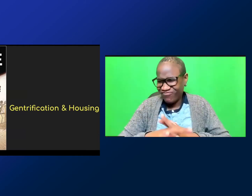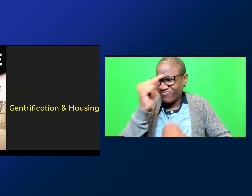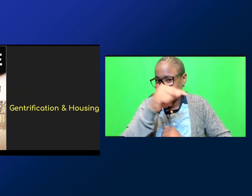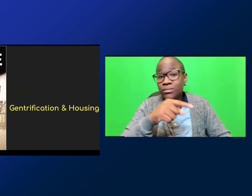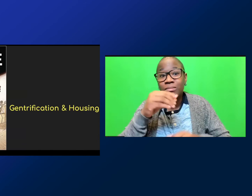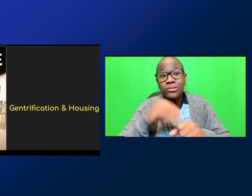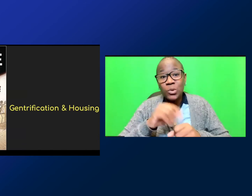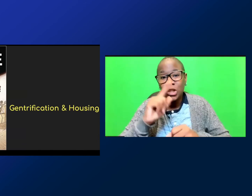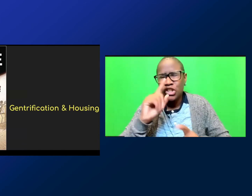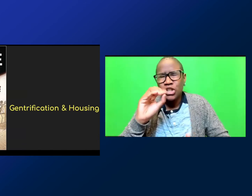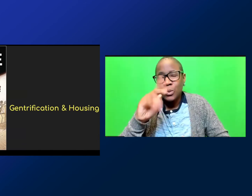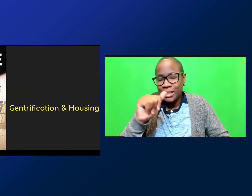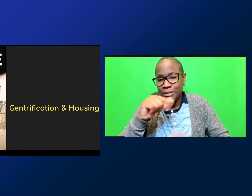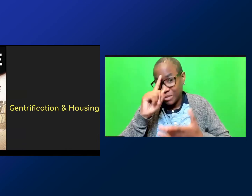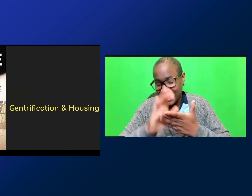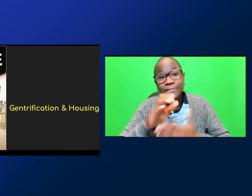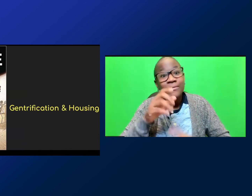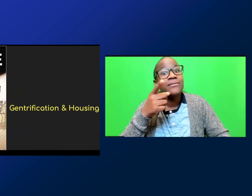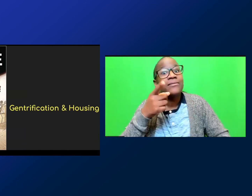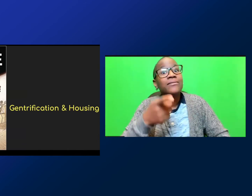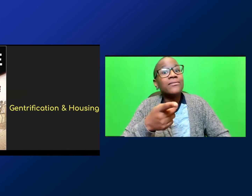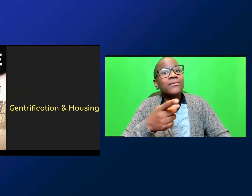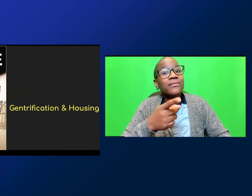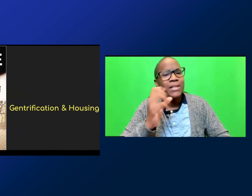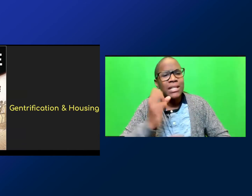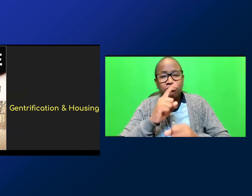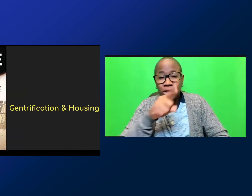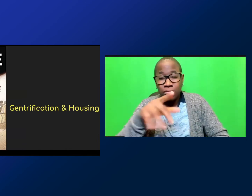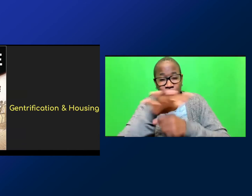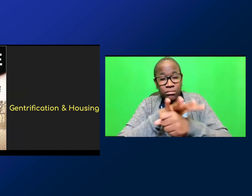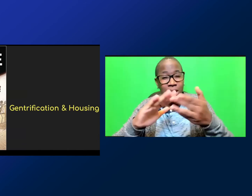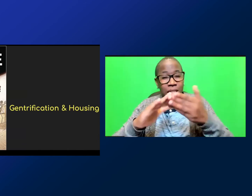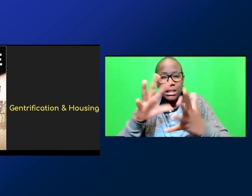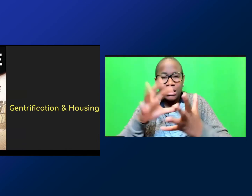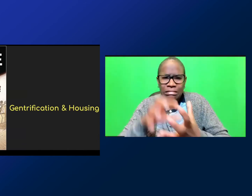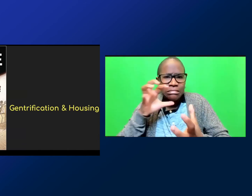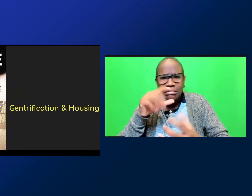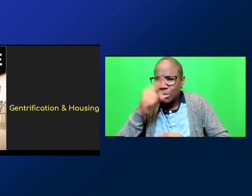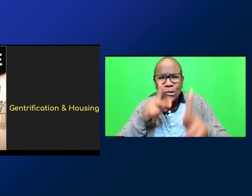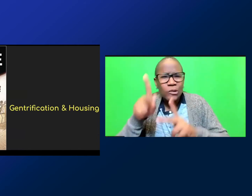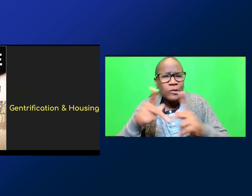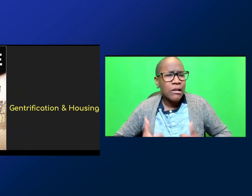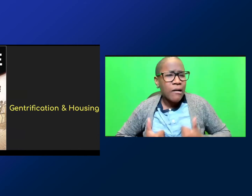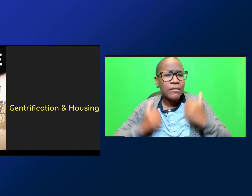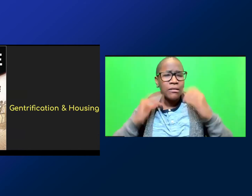i believe tulsa oklahoma and so this was an area that was very wealthy there was no racism